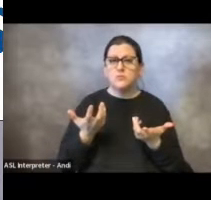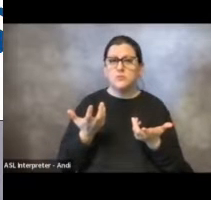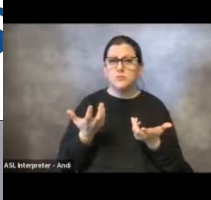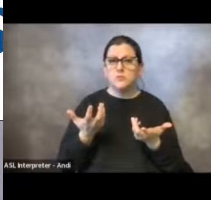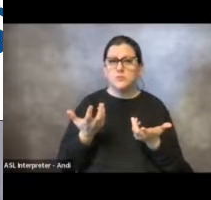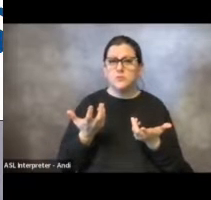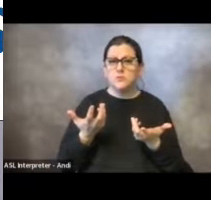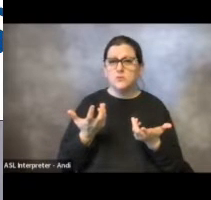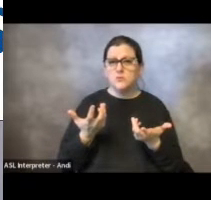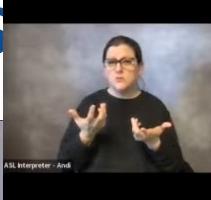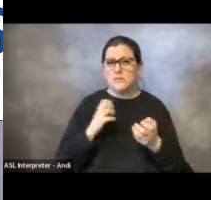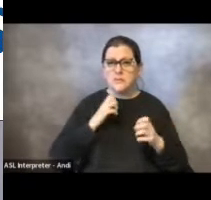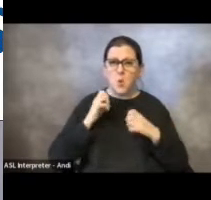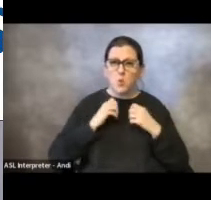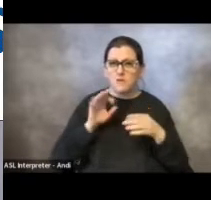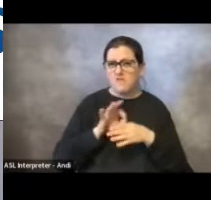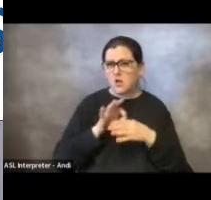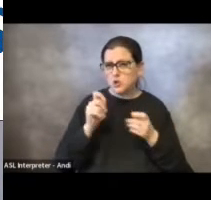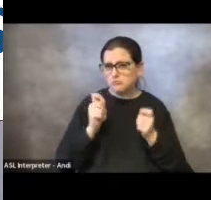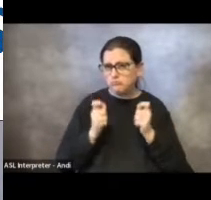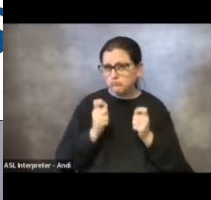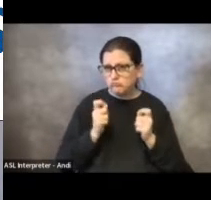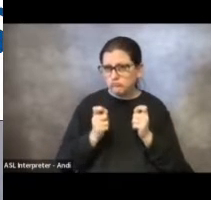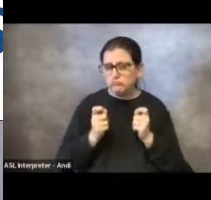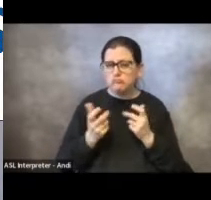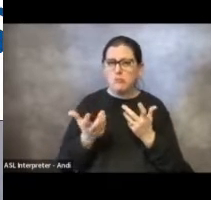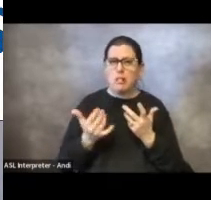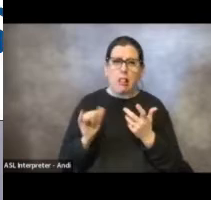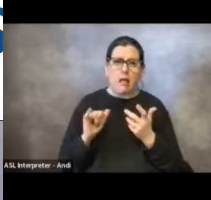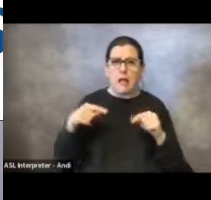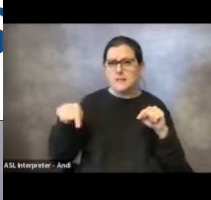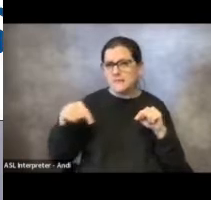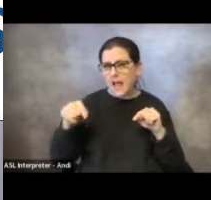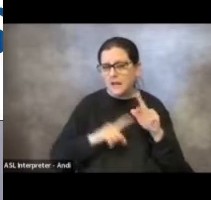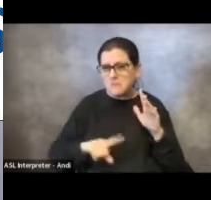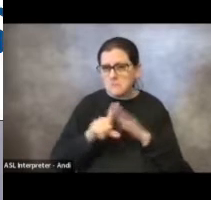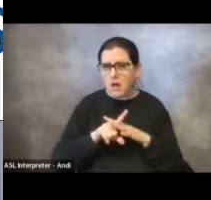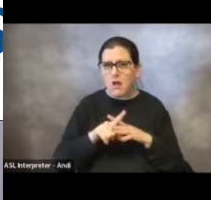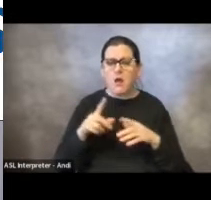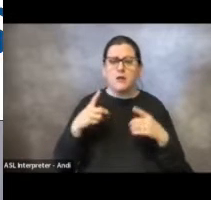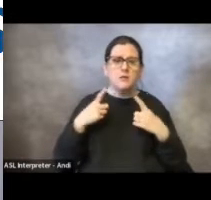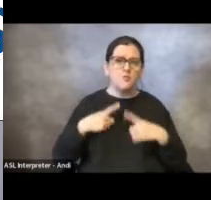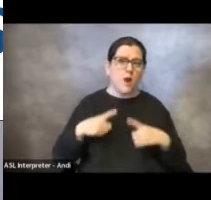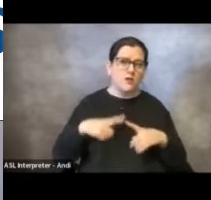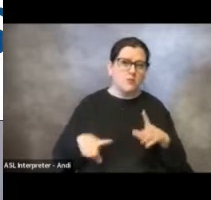of emotional functioning such as things such as anxiety and depression, and those too often